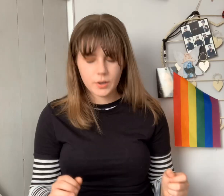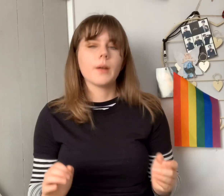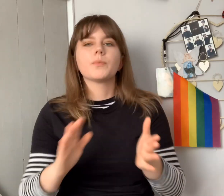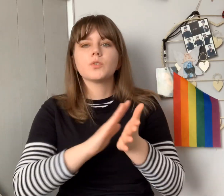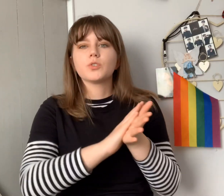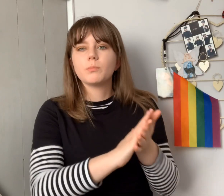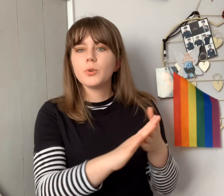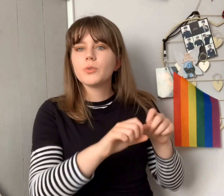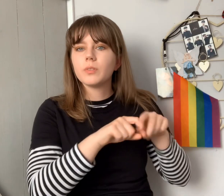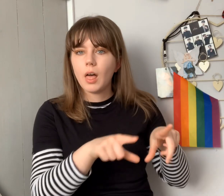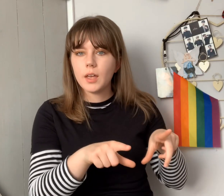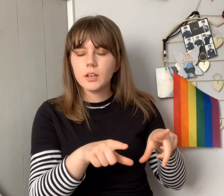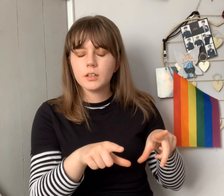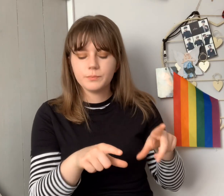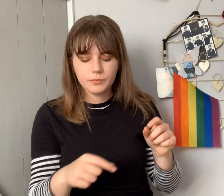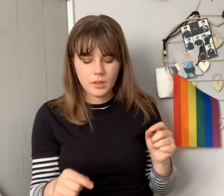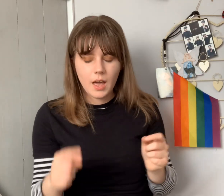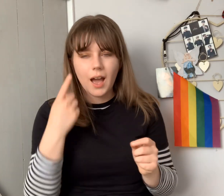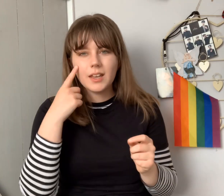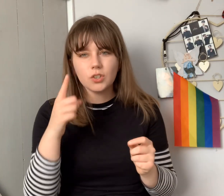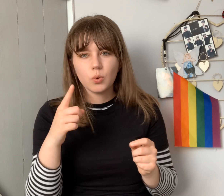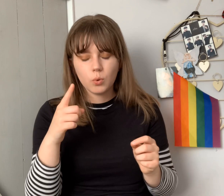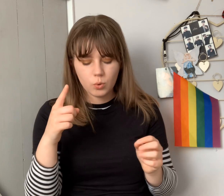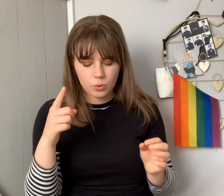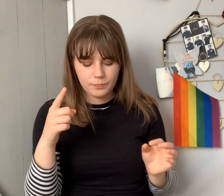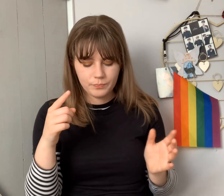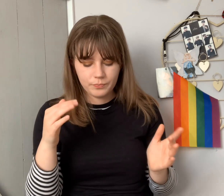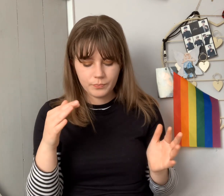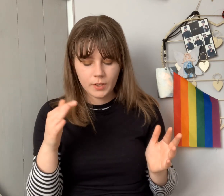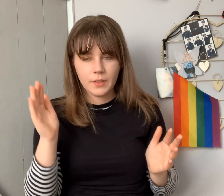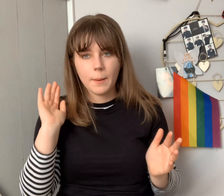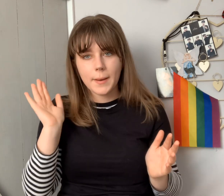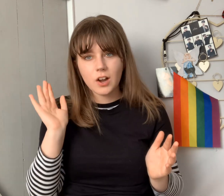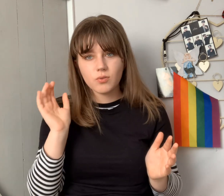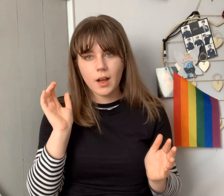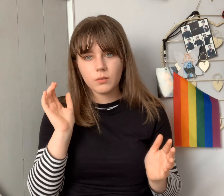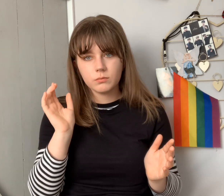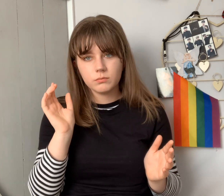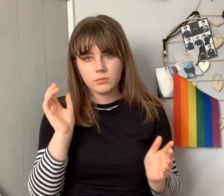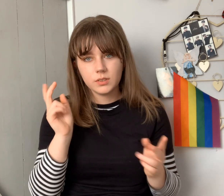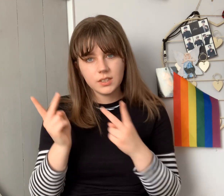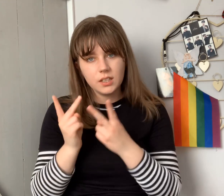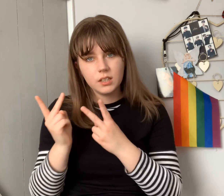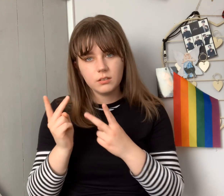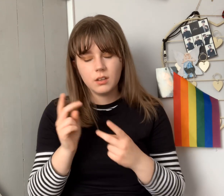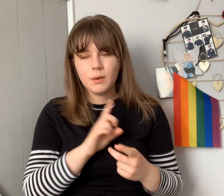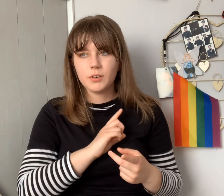Ok so "Smooth like" I ignore the background singing